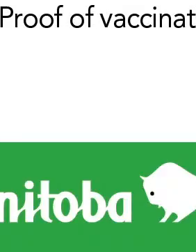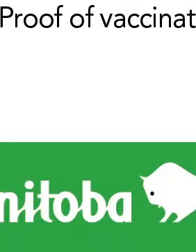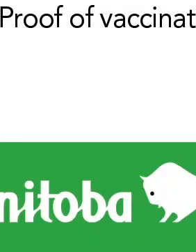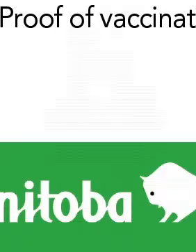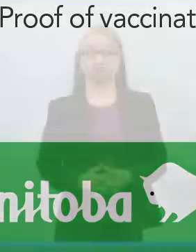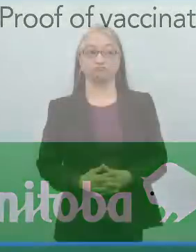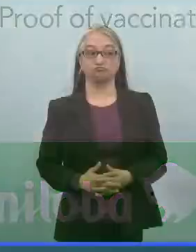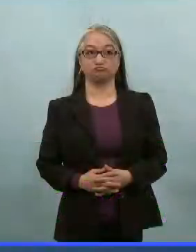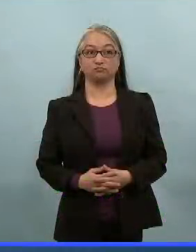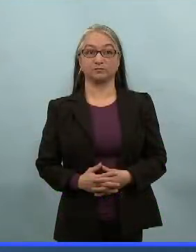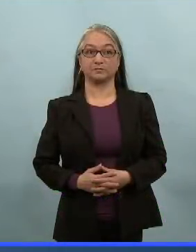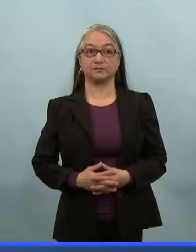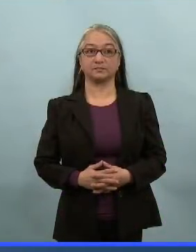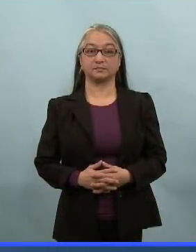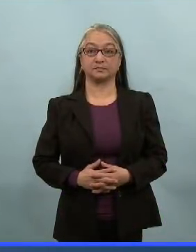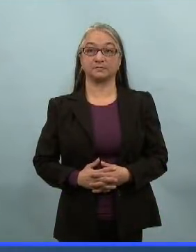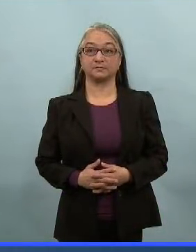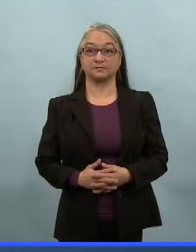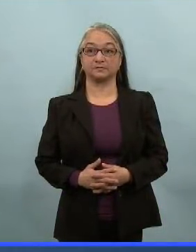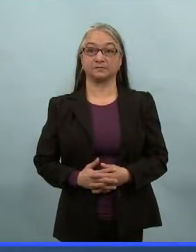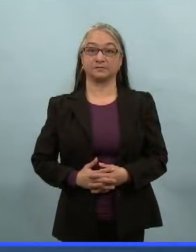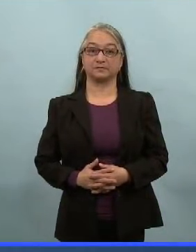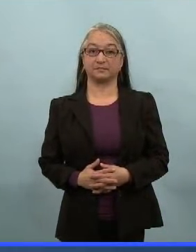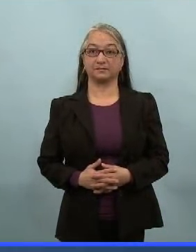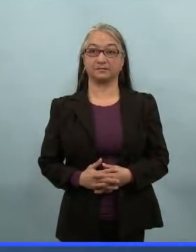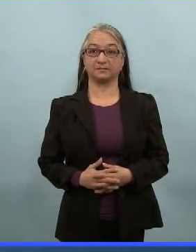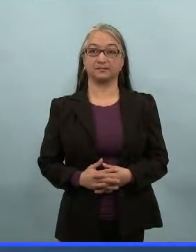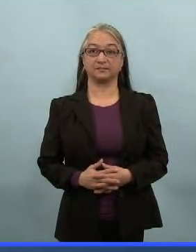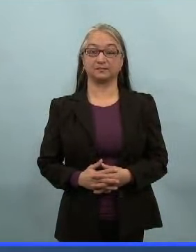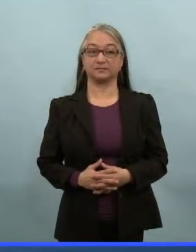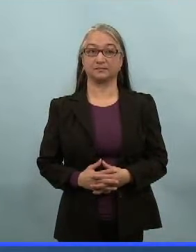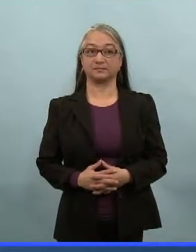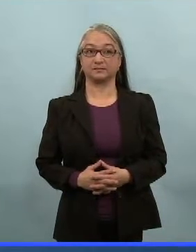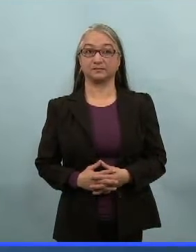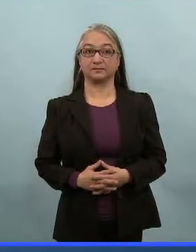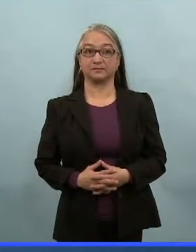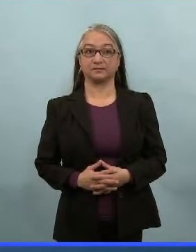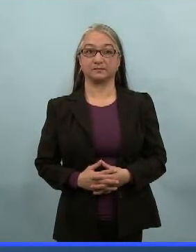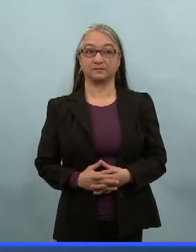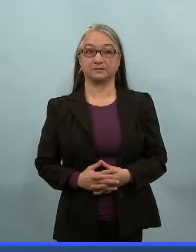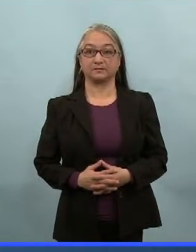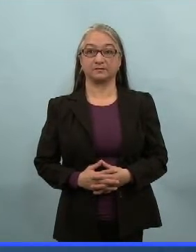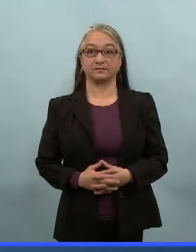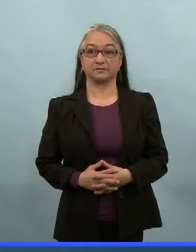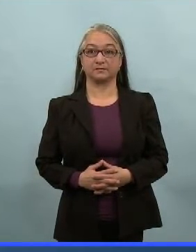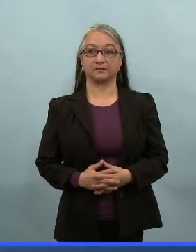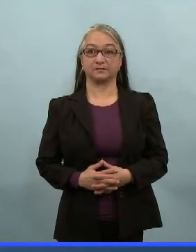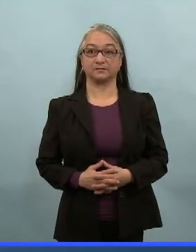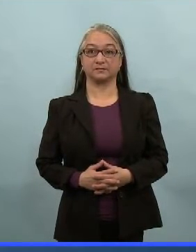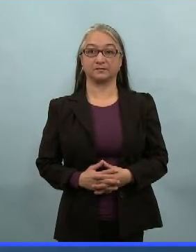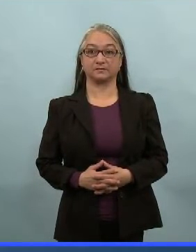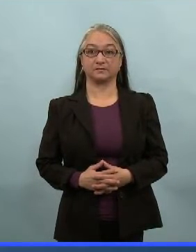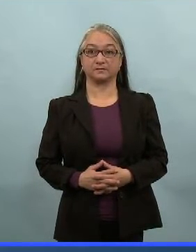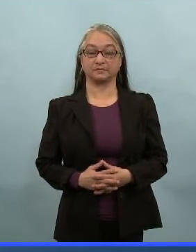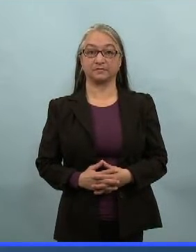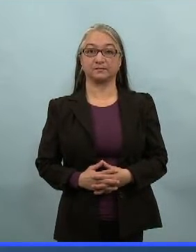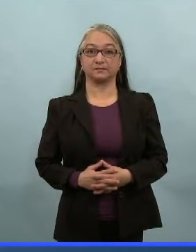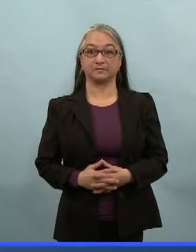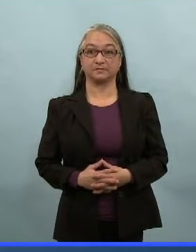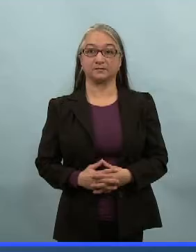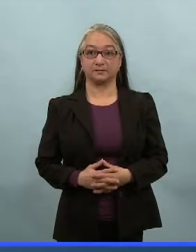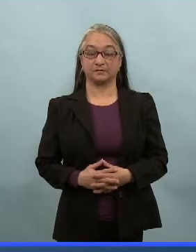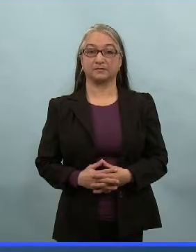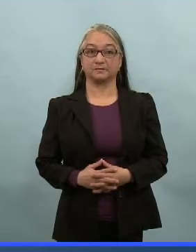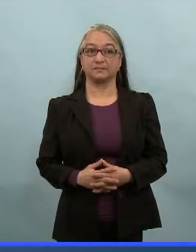all right folks it's 12 30 and dr zottwell and rymer are with us please proceed well good